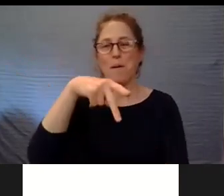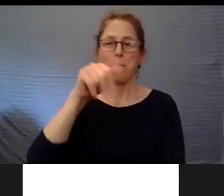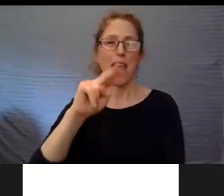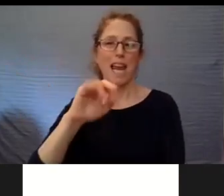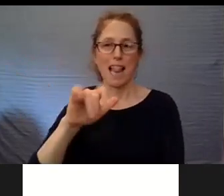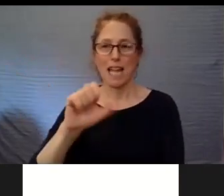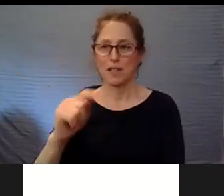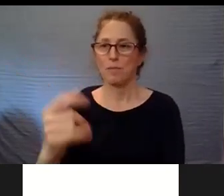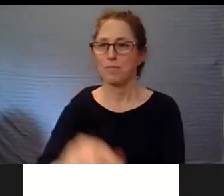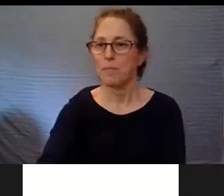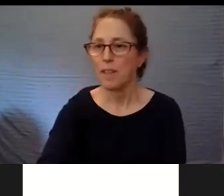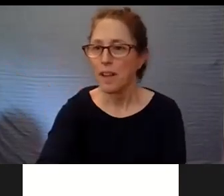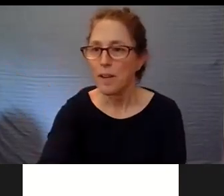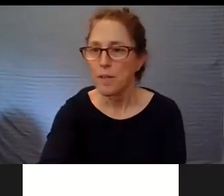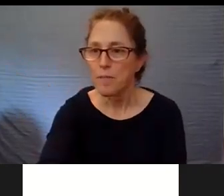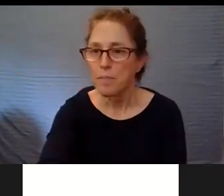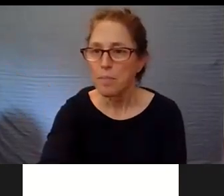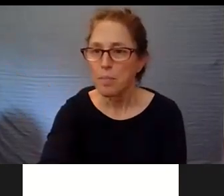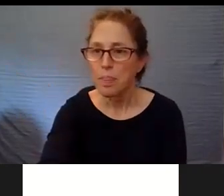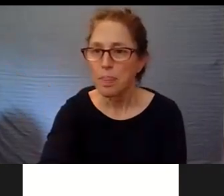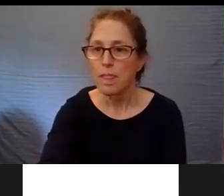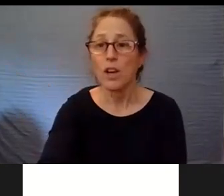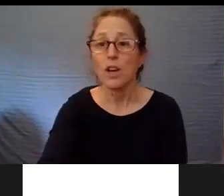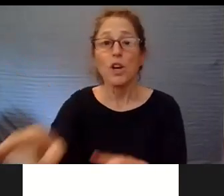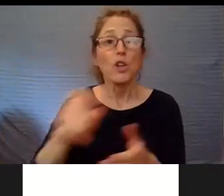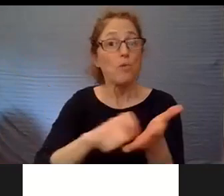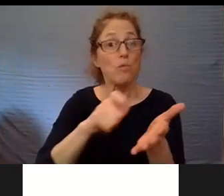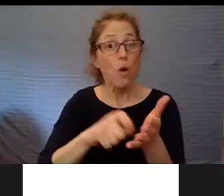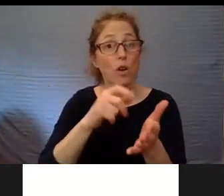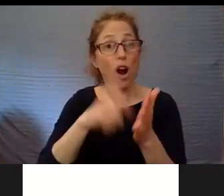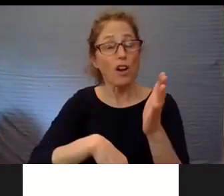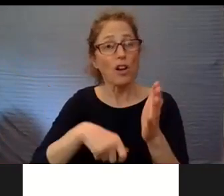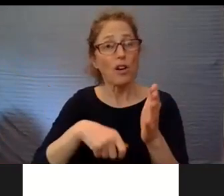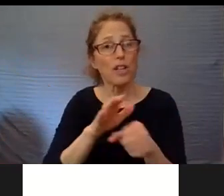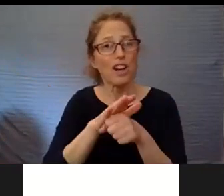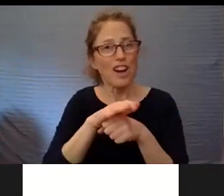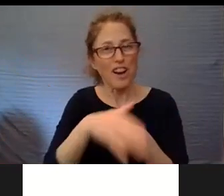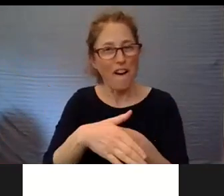You wrote an article called "Cover the Coronavirus without Being an Ableist Asshole". Love the title.